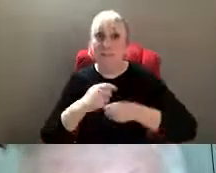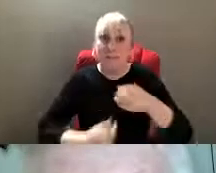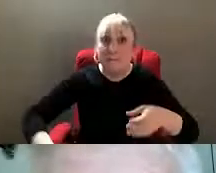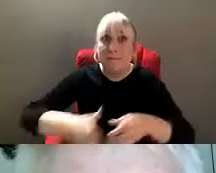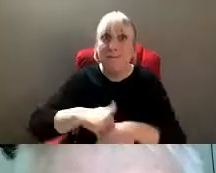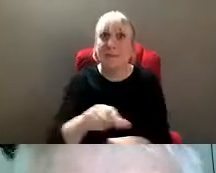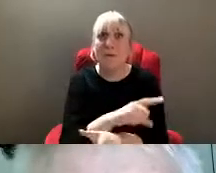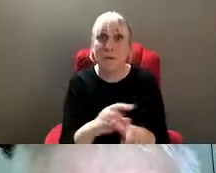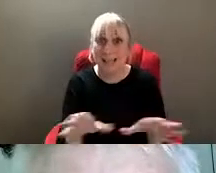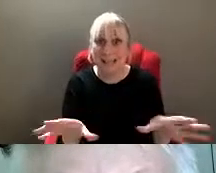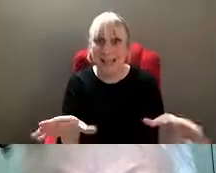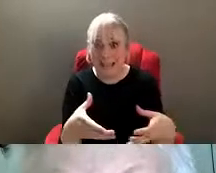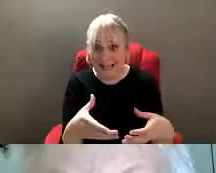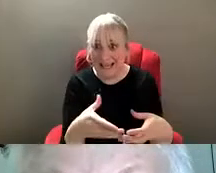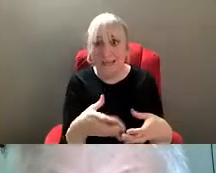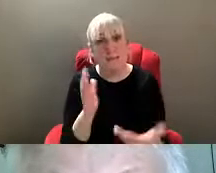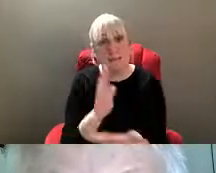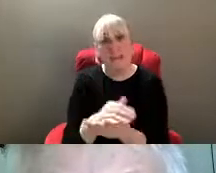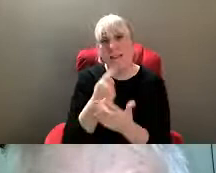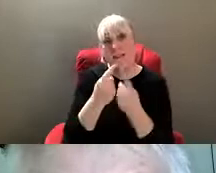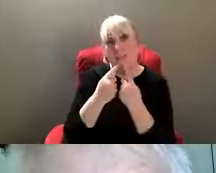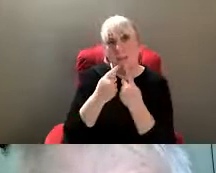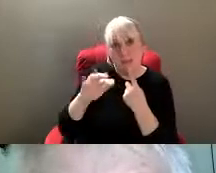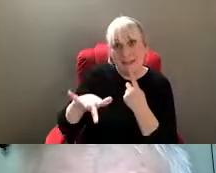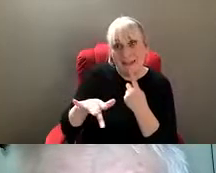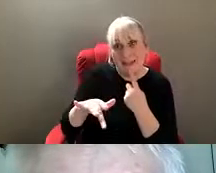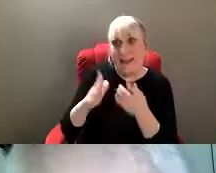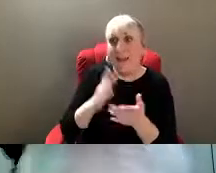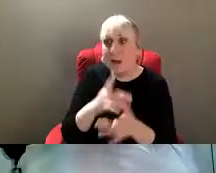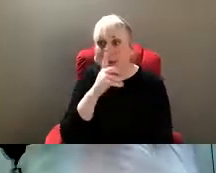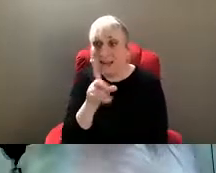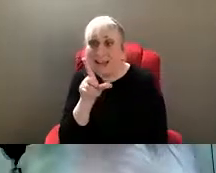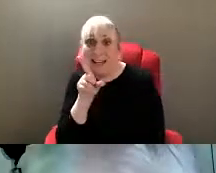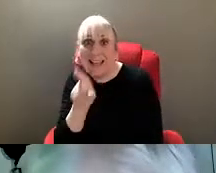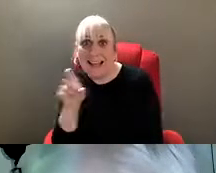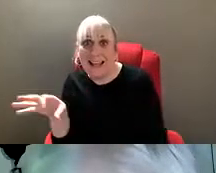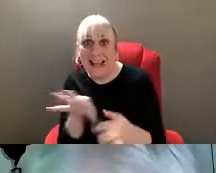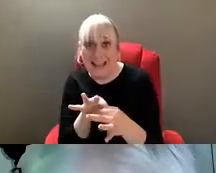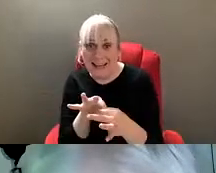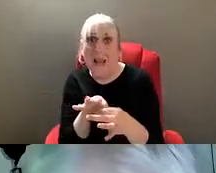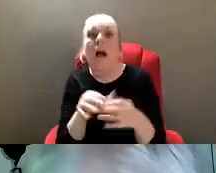and there is the information where you can click on the links and apply for membership in this